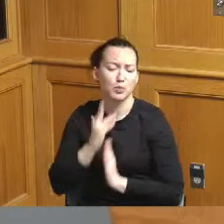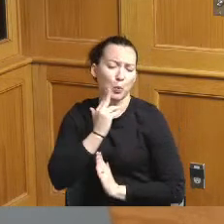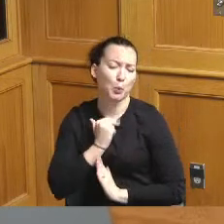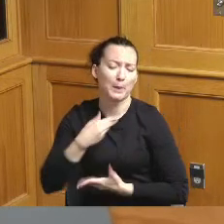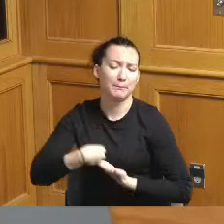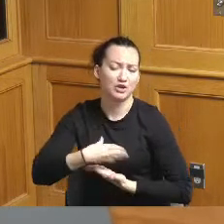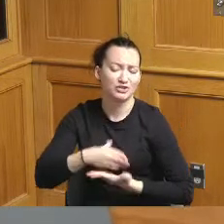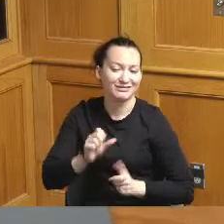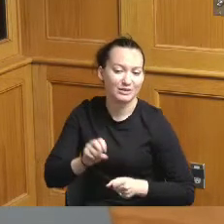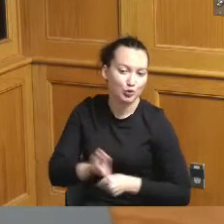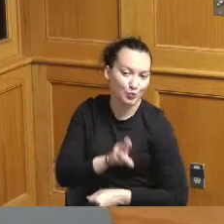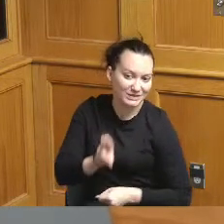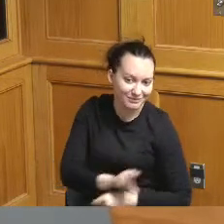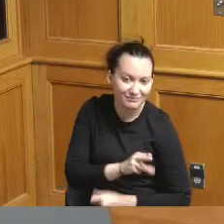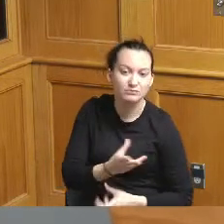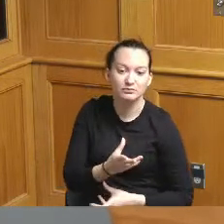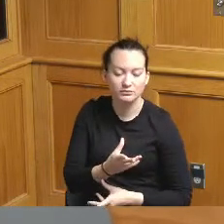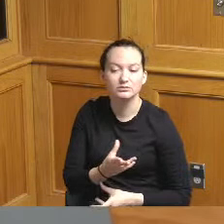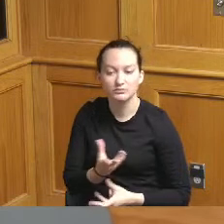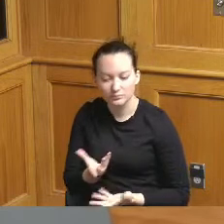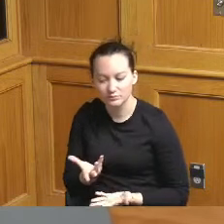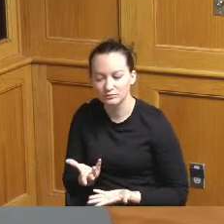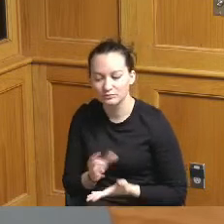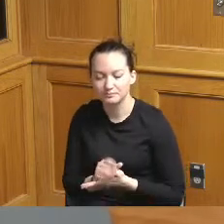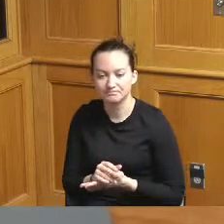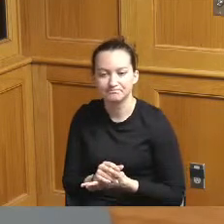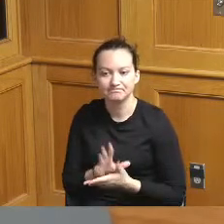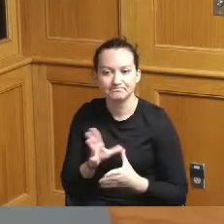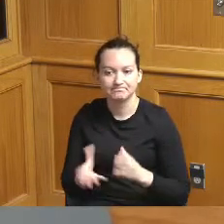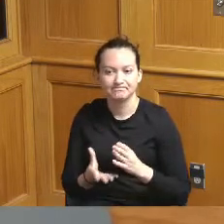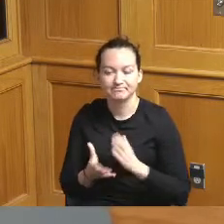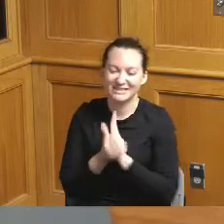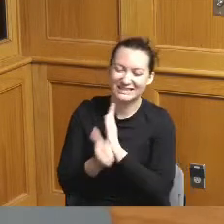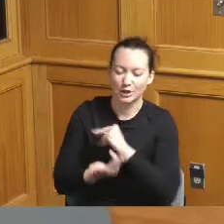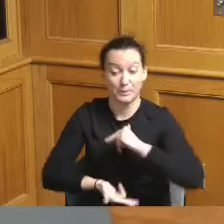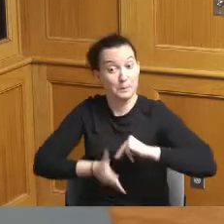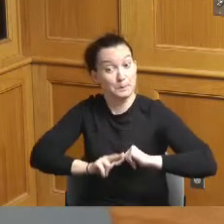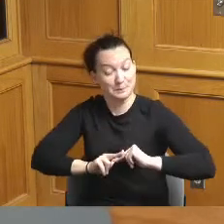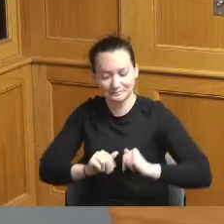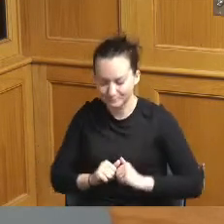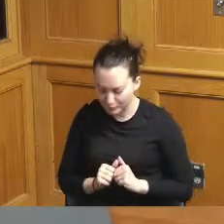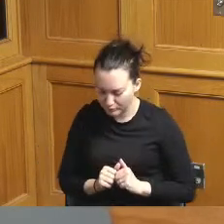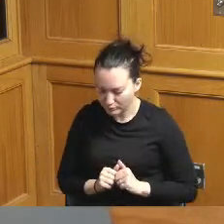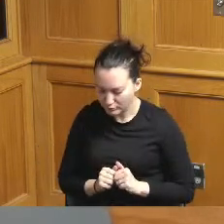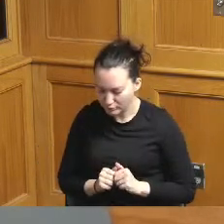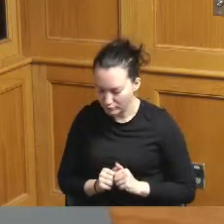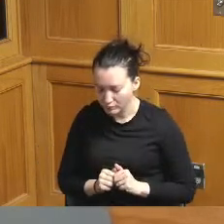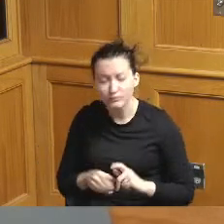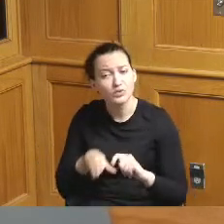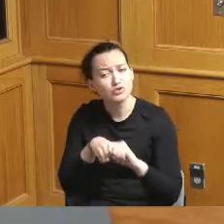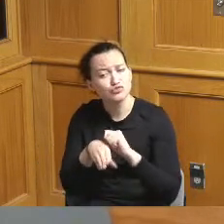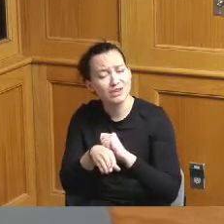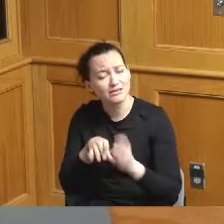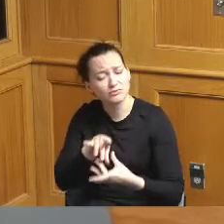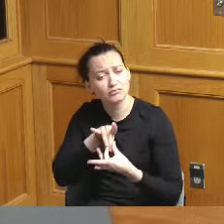them to utilize in order to kind of increase their skills the the training related to our